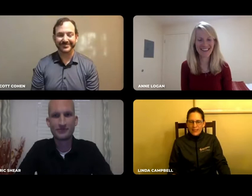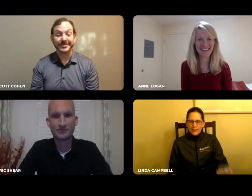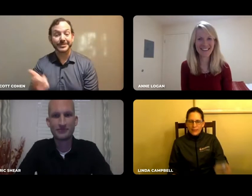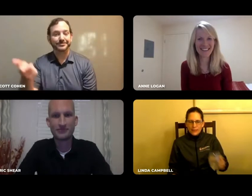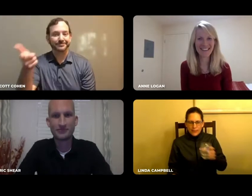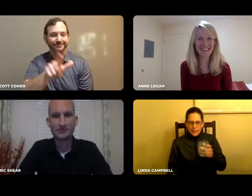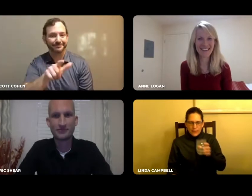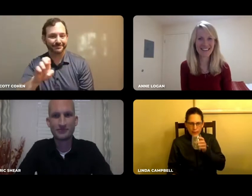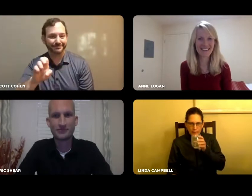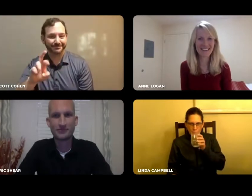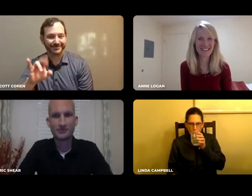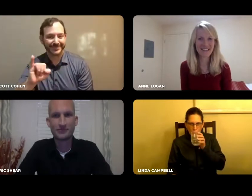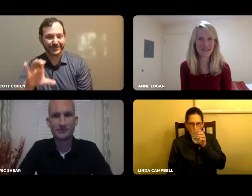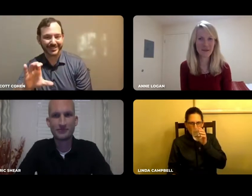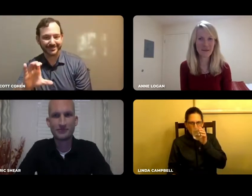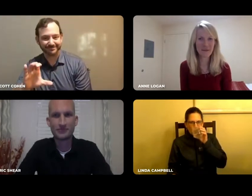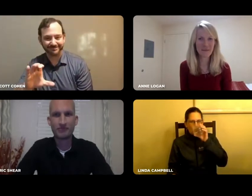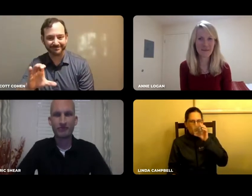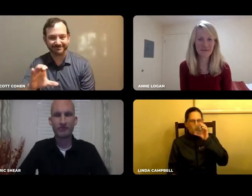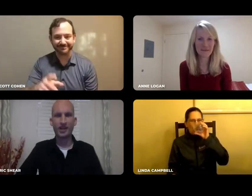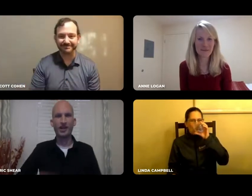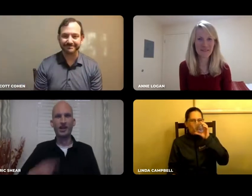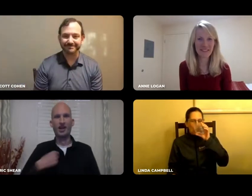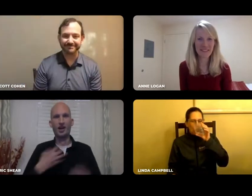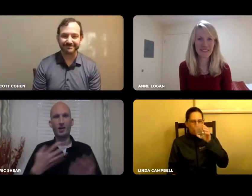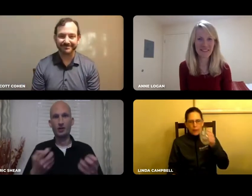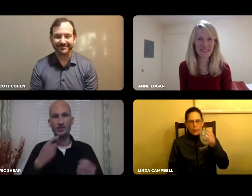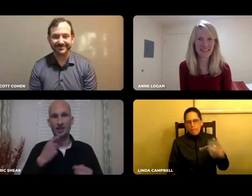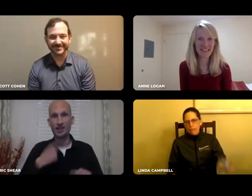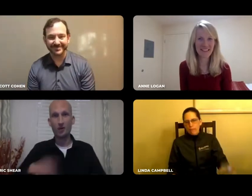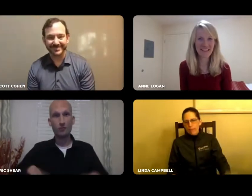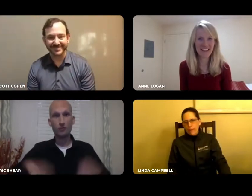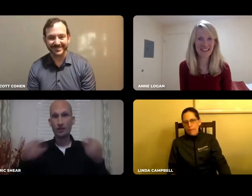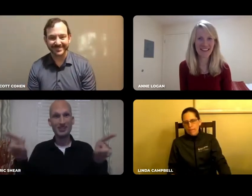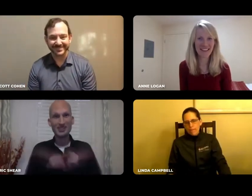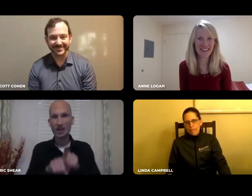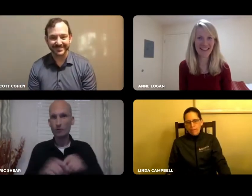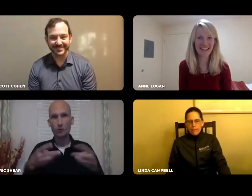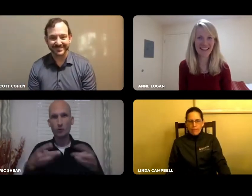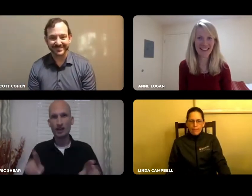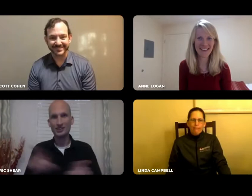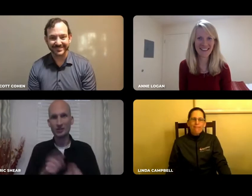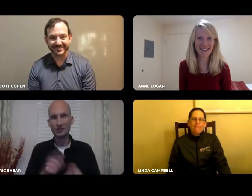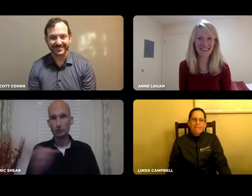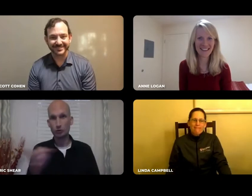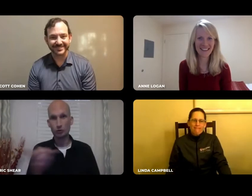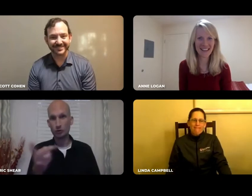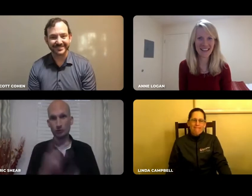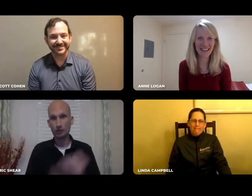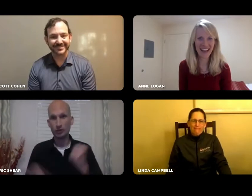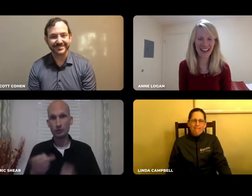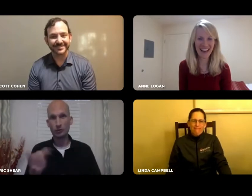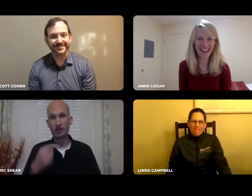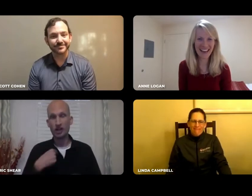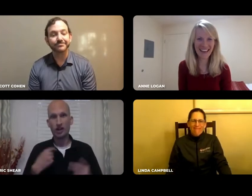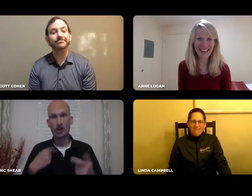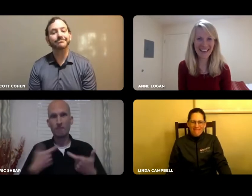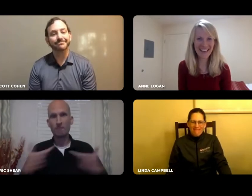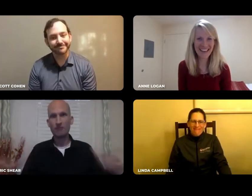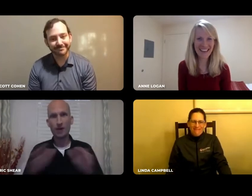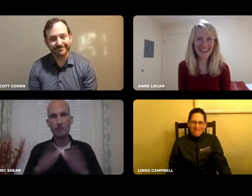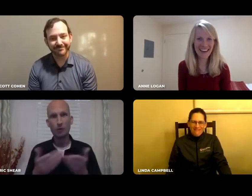I grew up Identically to how you both did.